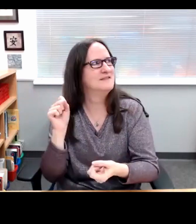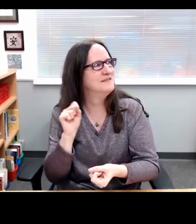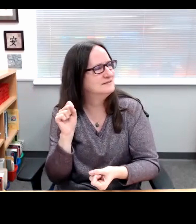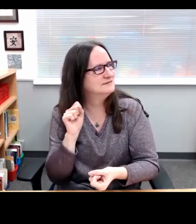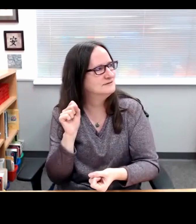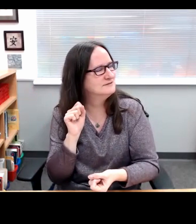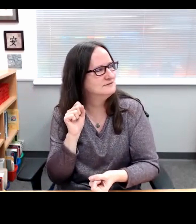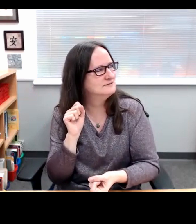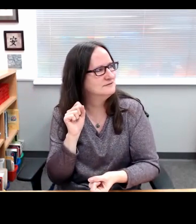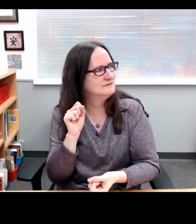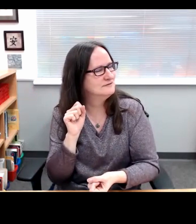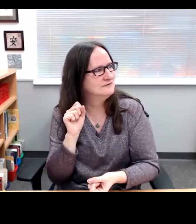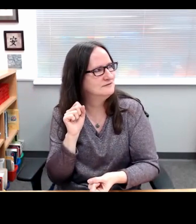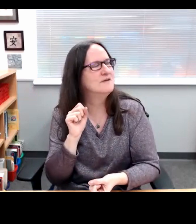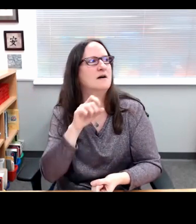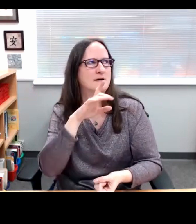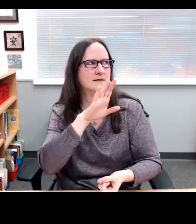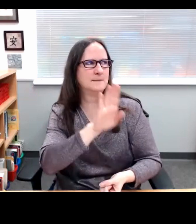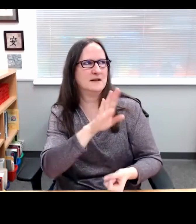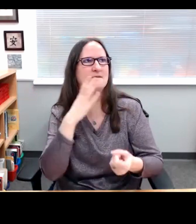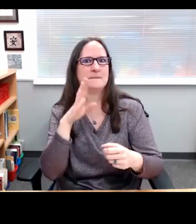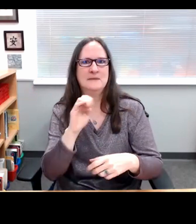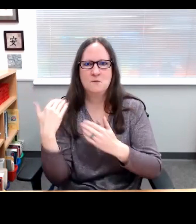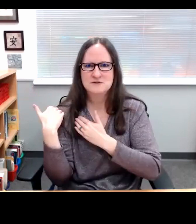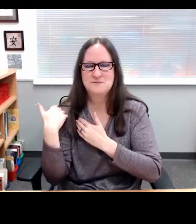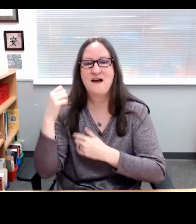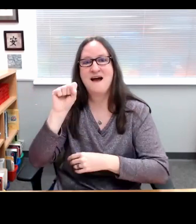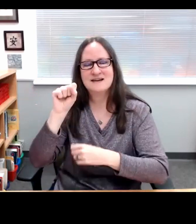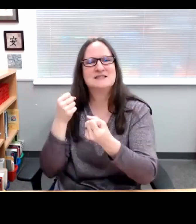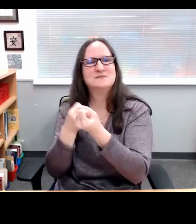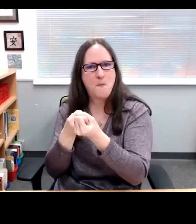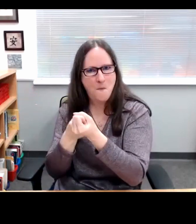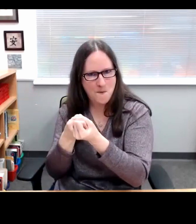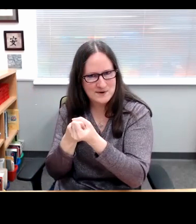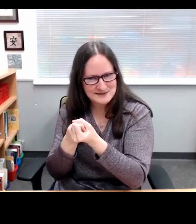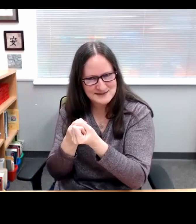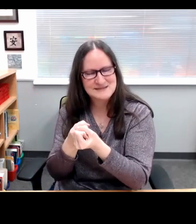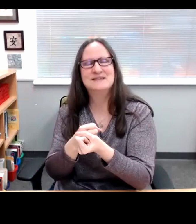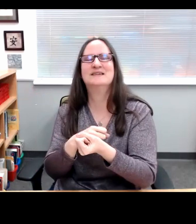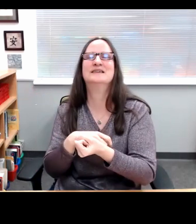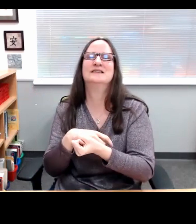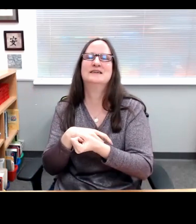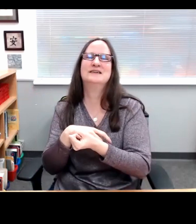S is for, let's see. B for B responsible. S is for support. There we go.